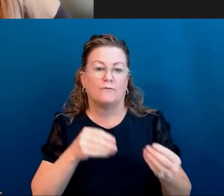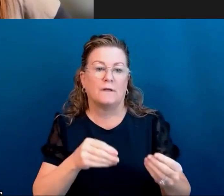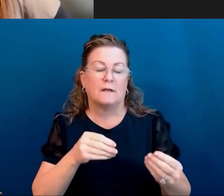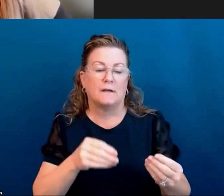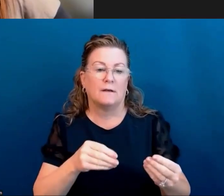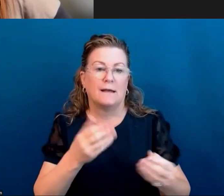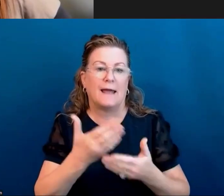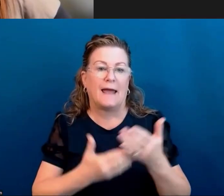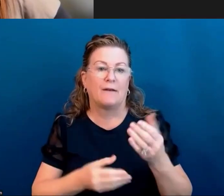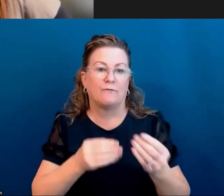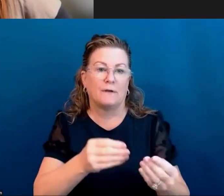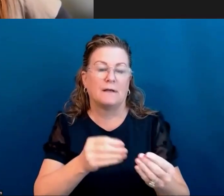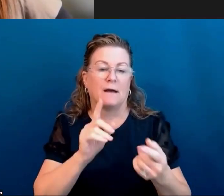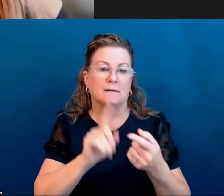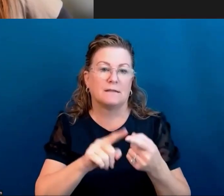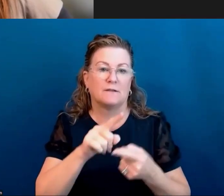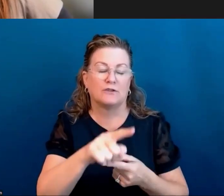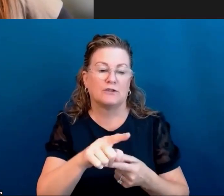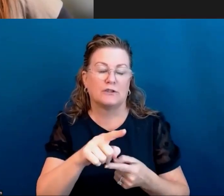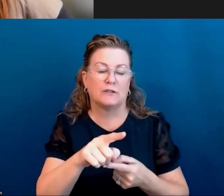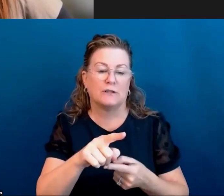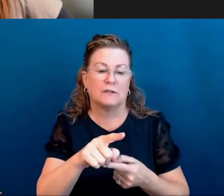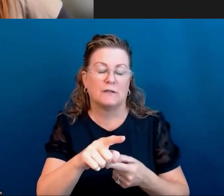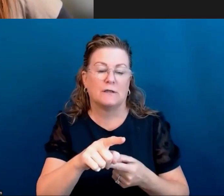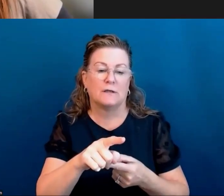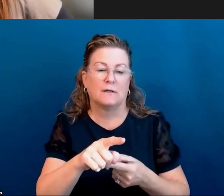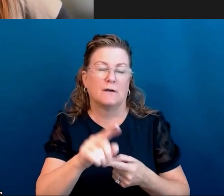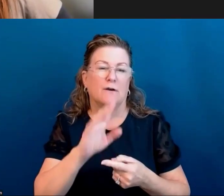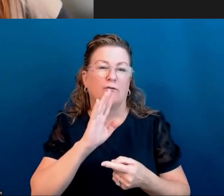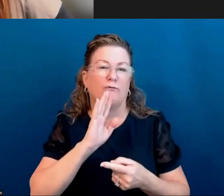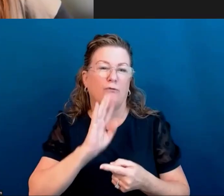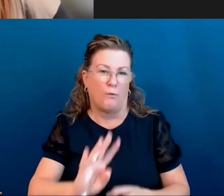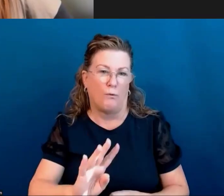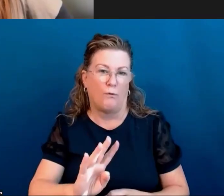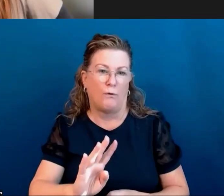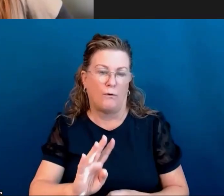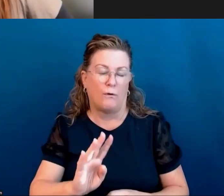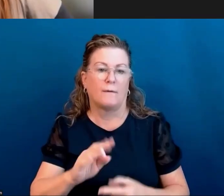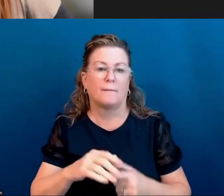feed her till she was, like, probably four years old before